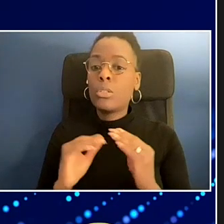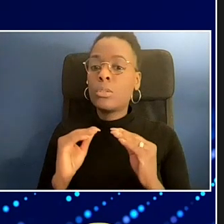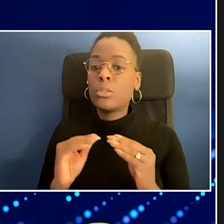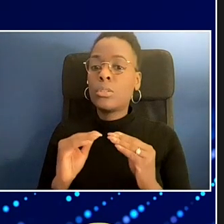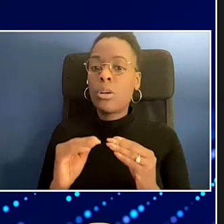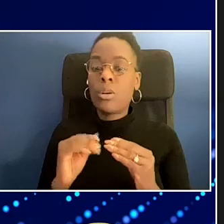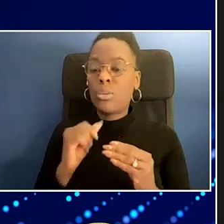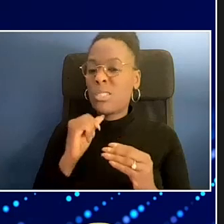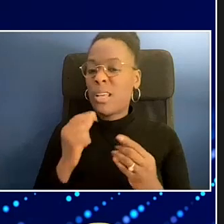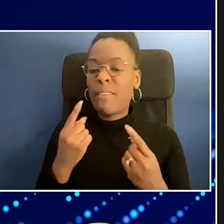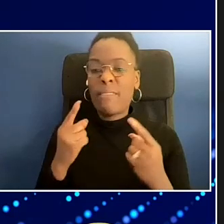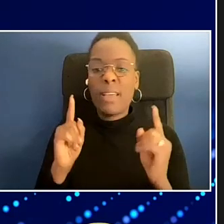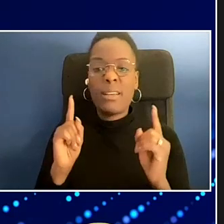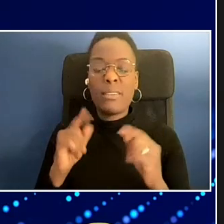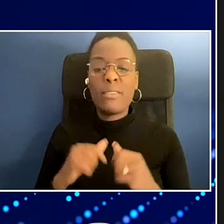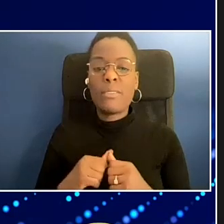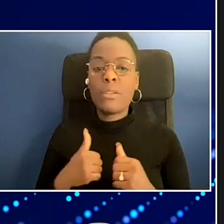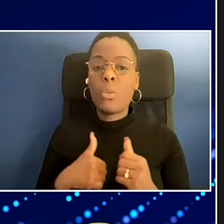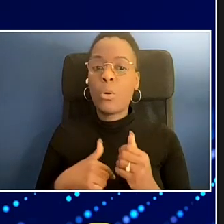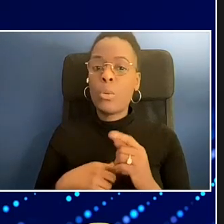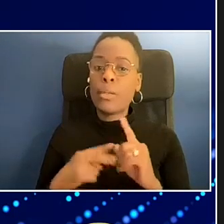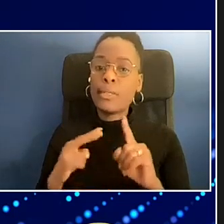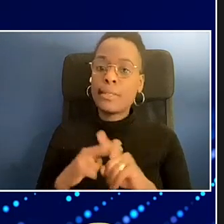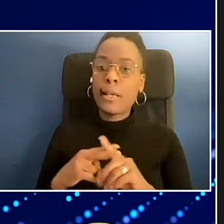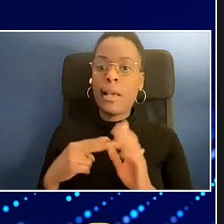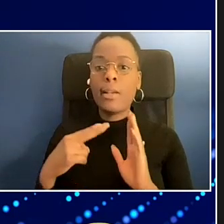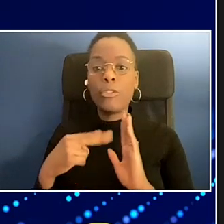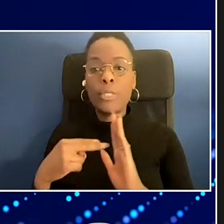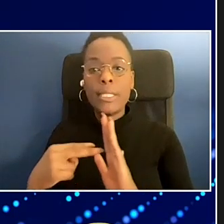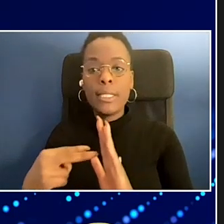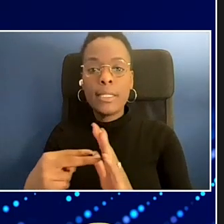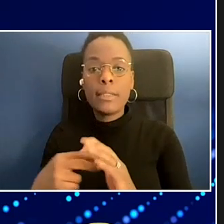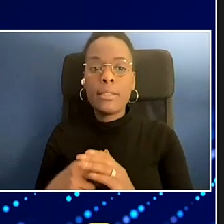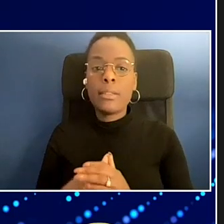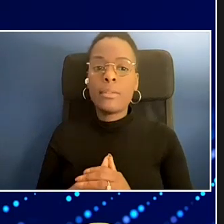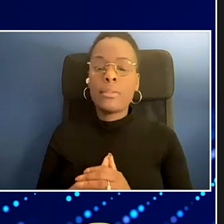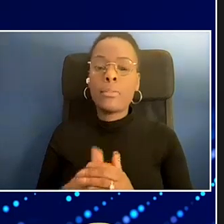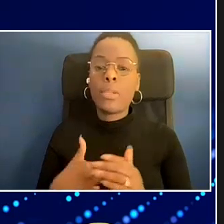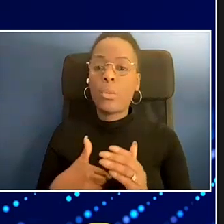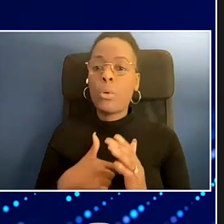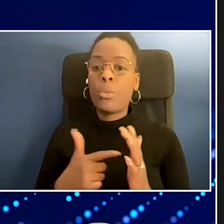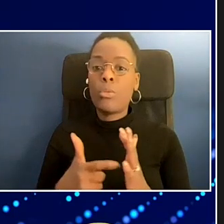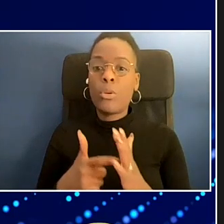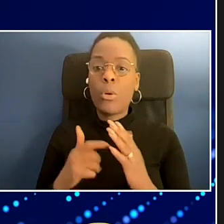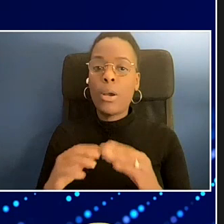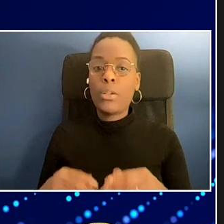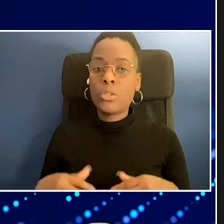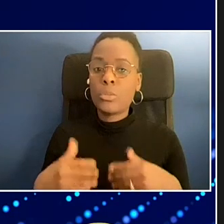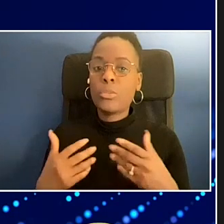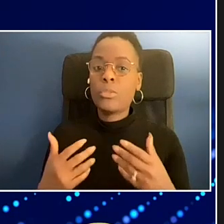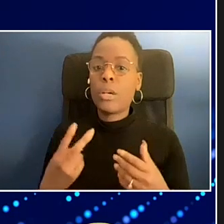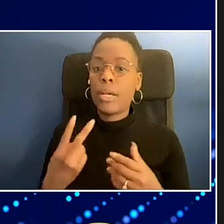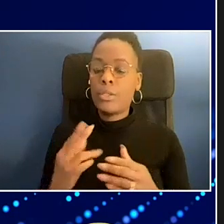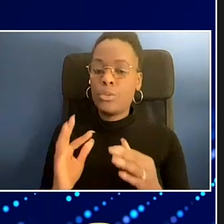We would be assigned a bunch of stuff to read, and we were required to provide just two comments per week on an online